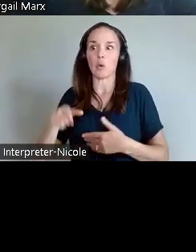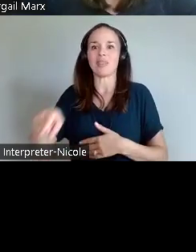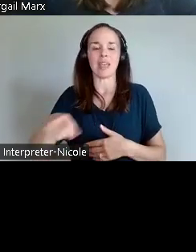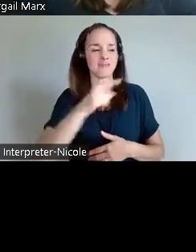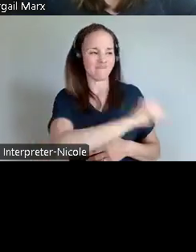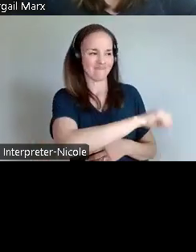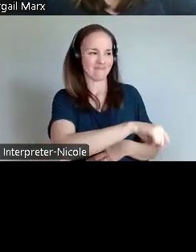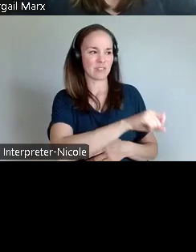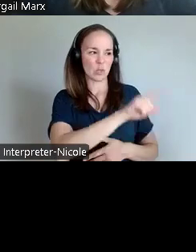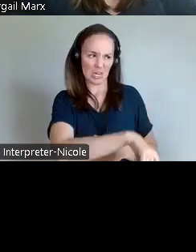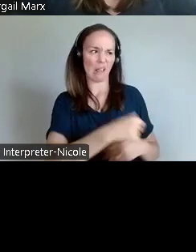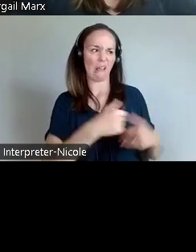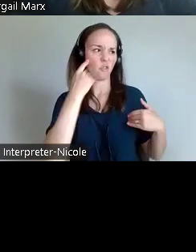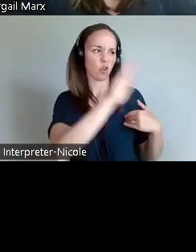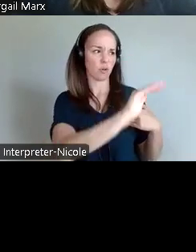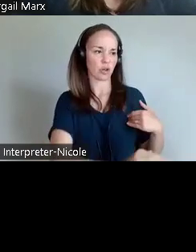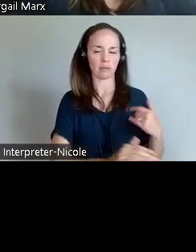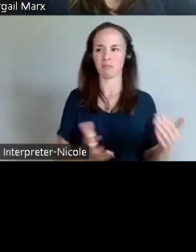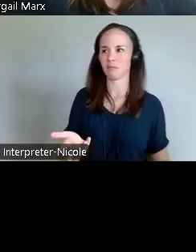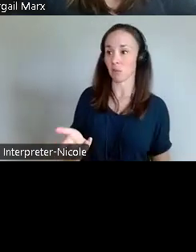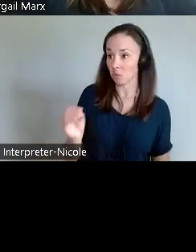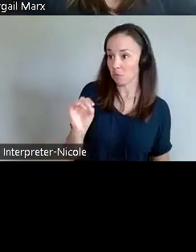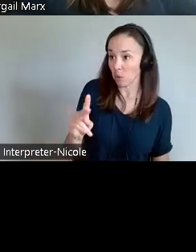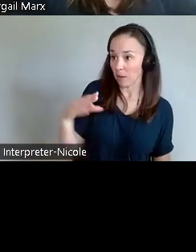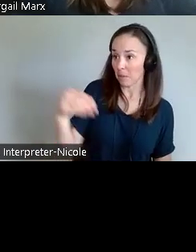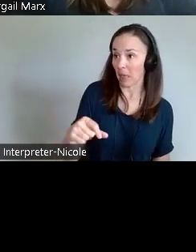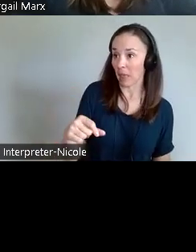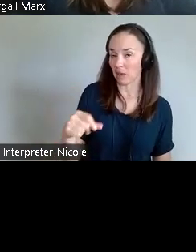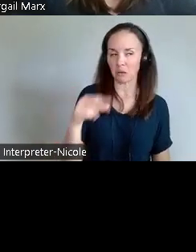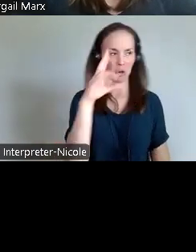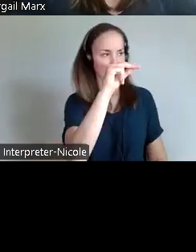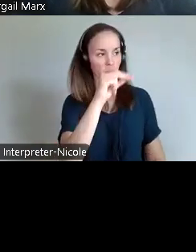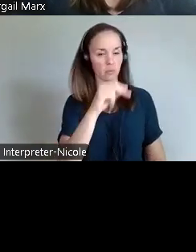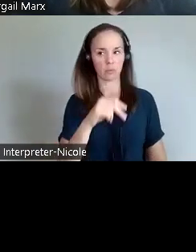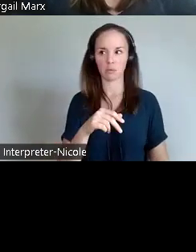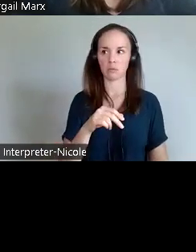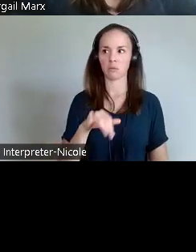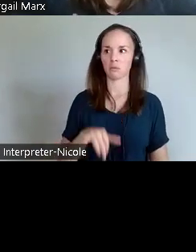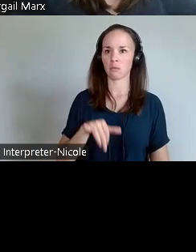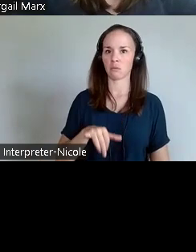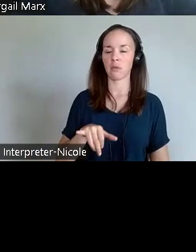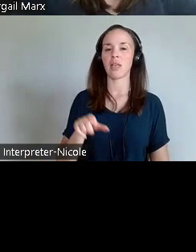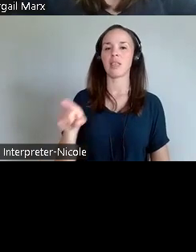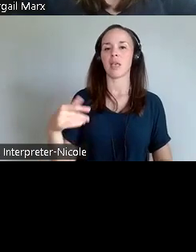is the one that identifies that it's necessary. Rather, they have an onus to help acquire and